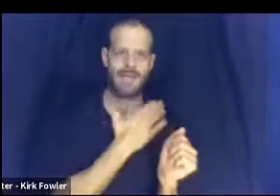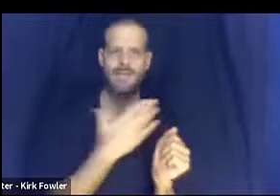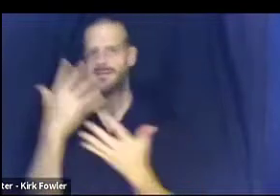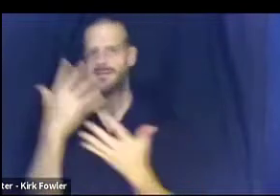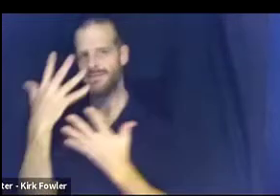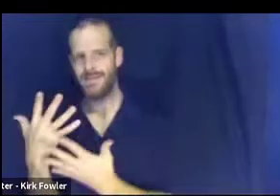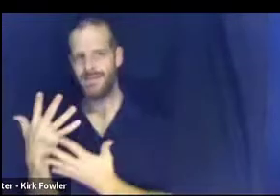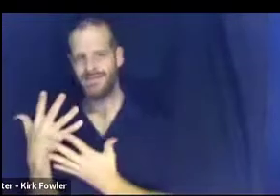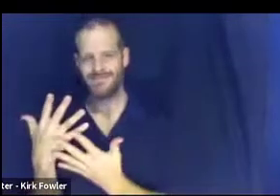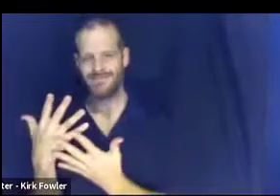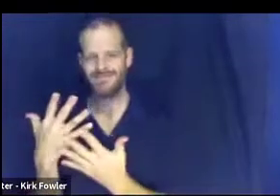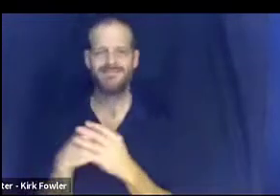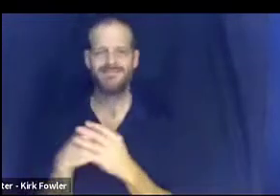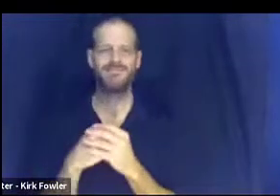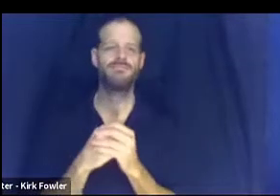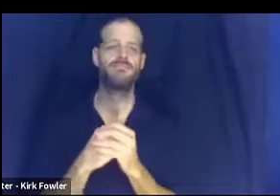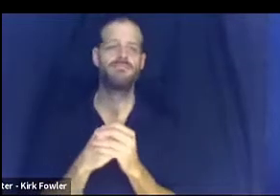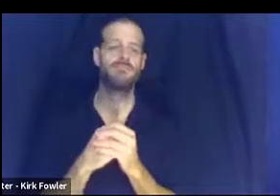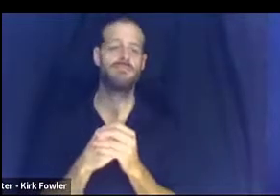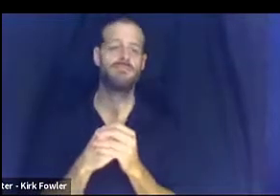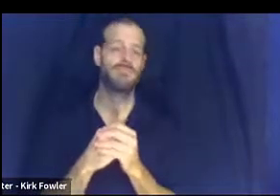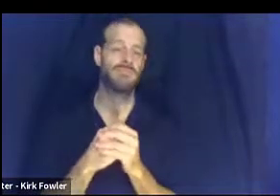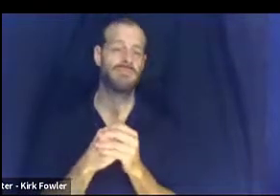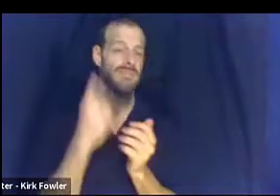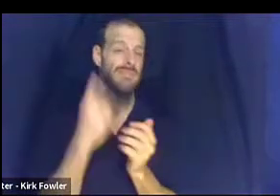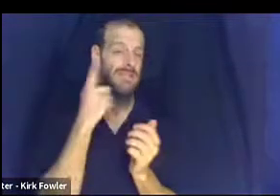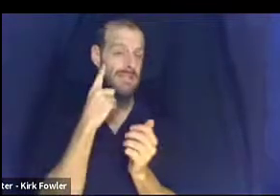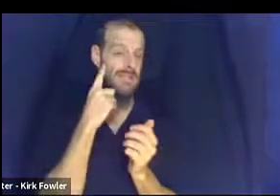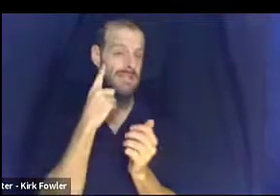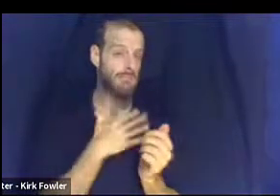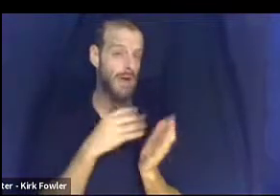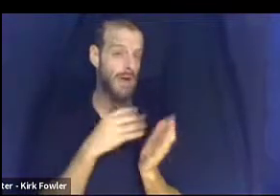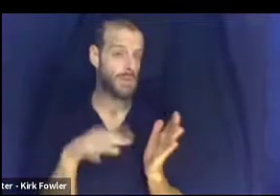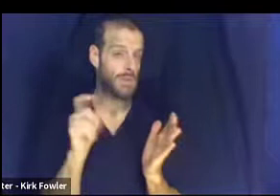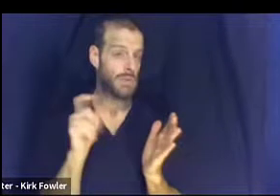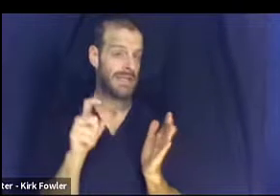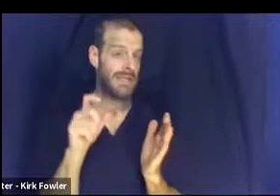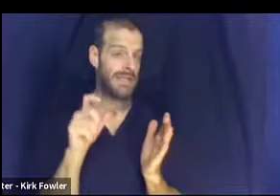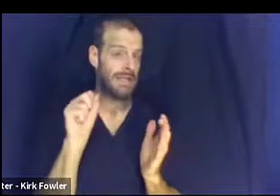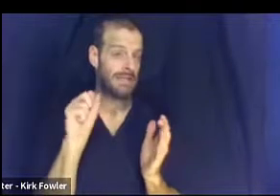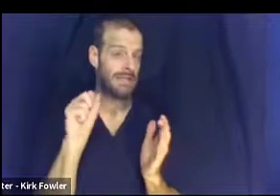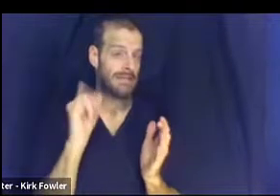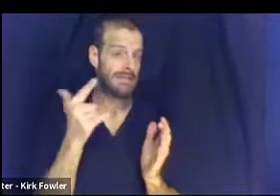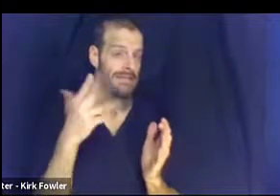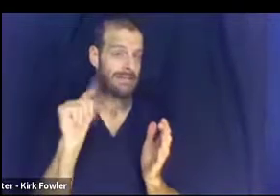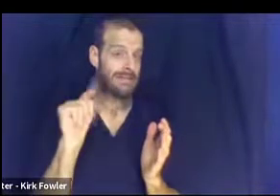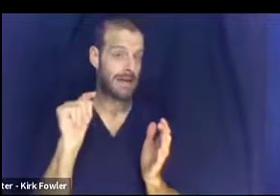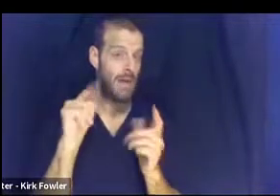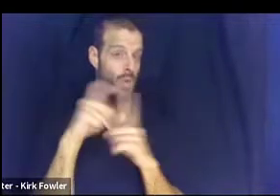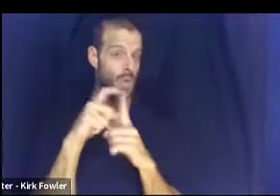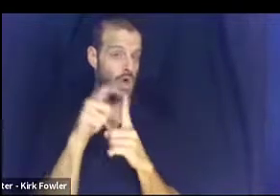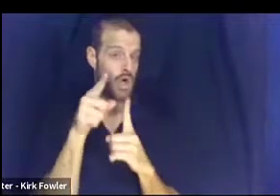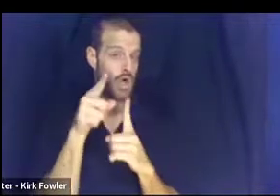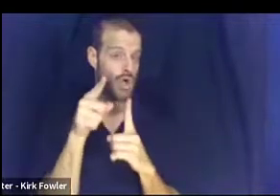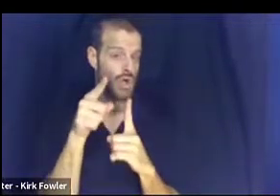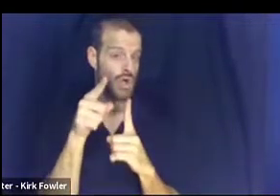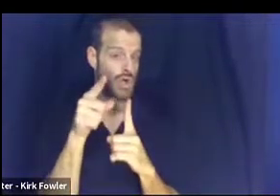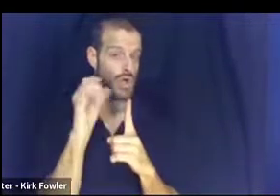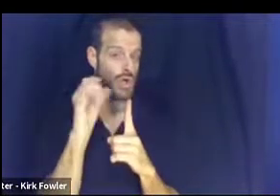well, does my student need that sight word there? Or is my student not there yet? And the sight word is really just extra visual clutter.